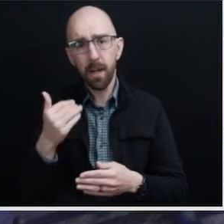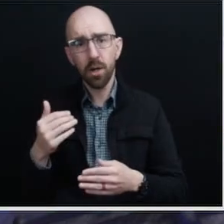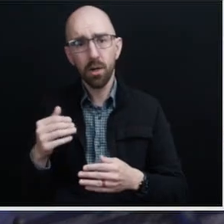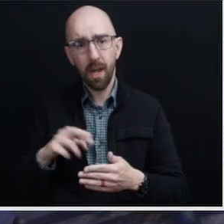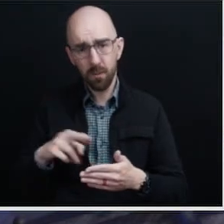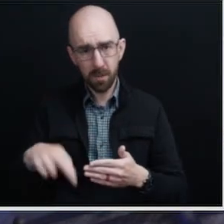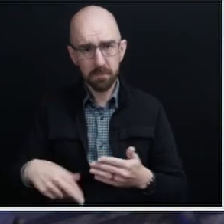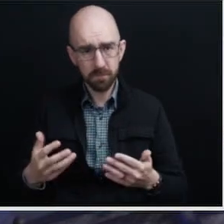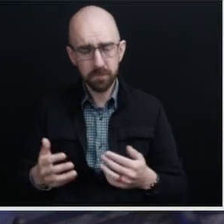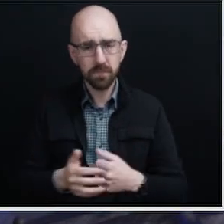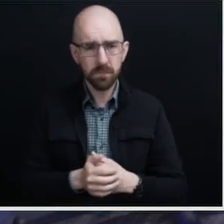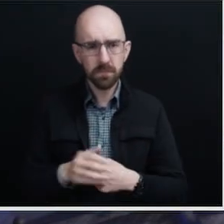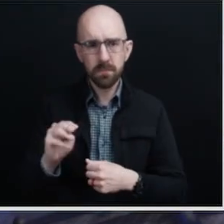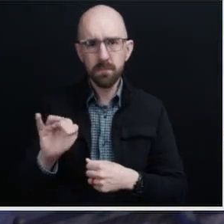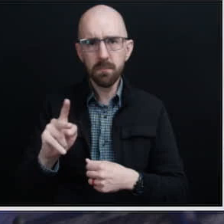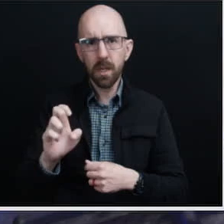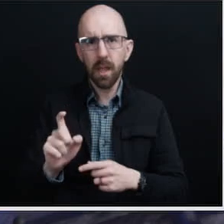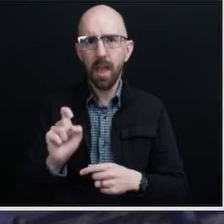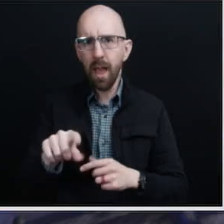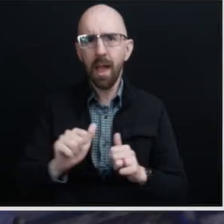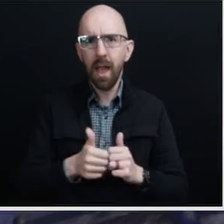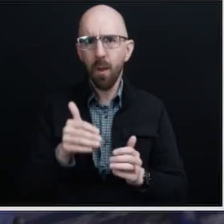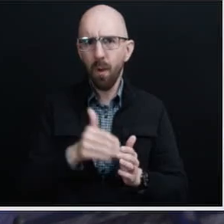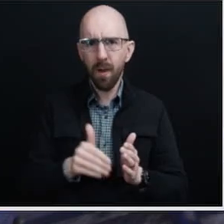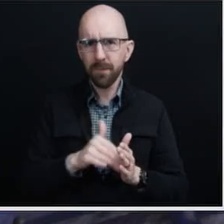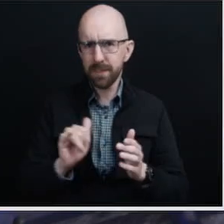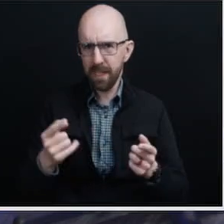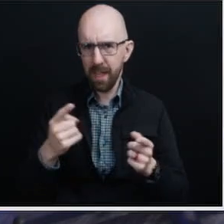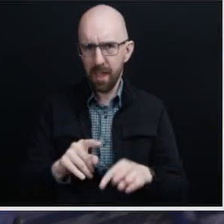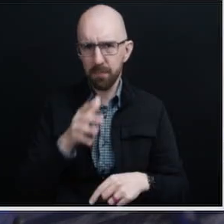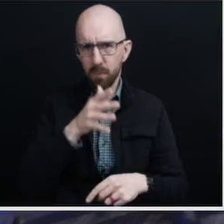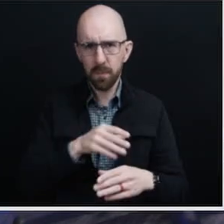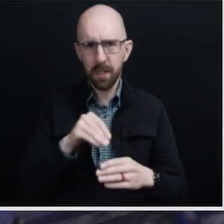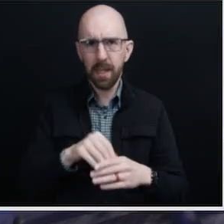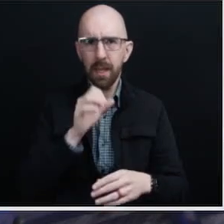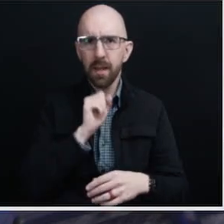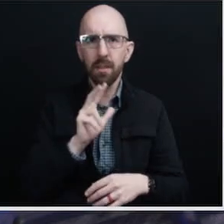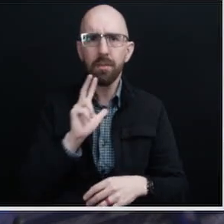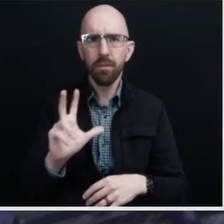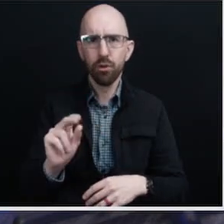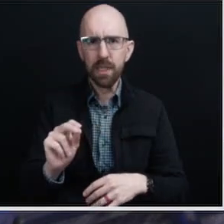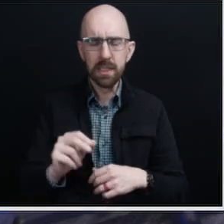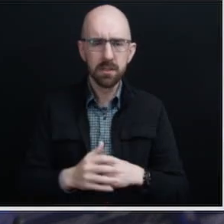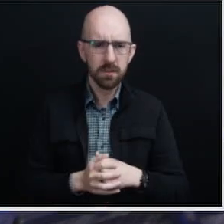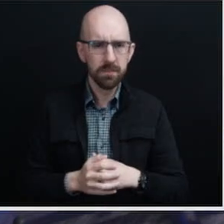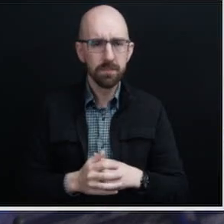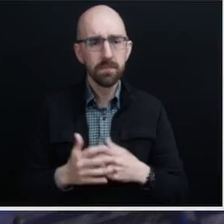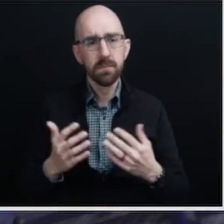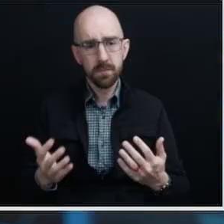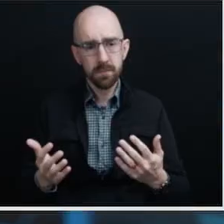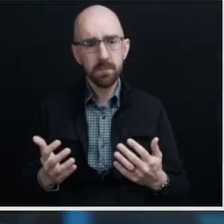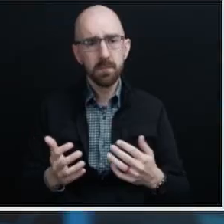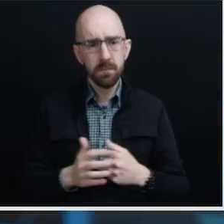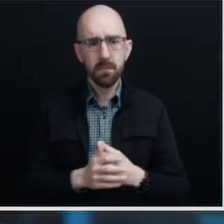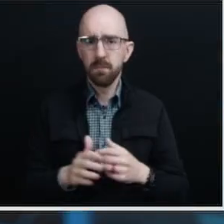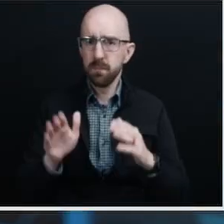"How often does breast cancer happen to women in their 30s?" So, great question. Um, and actually,